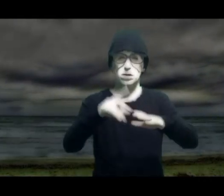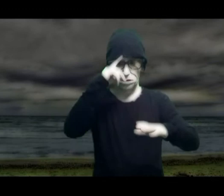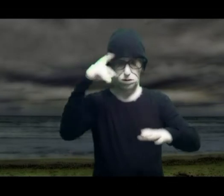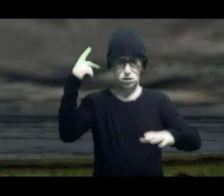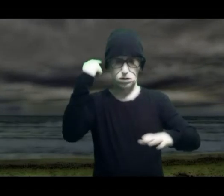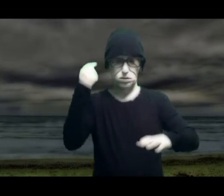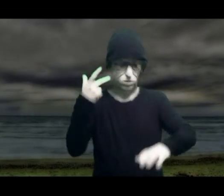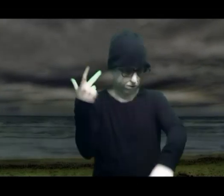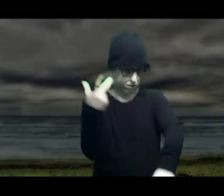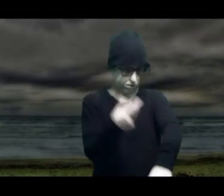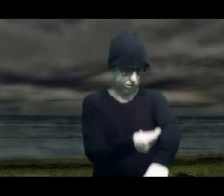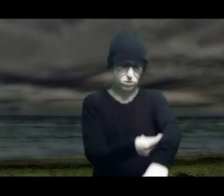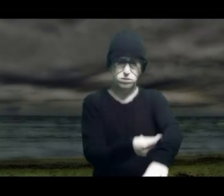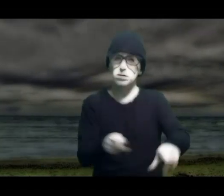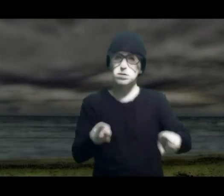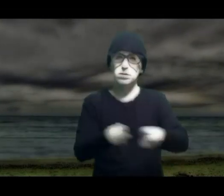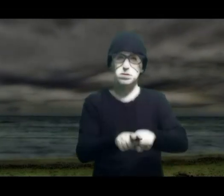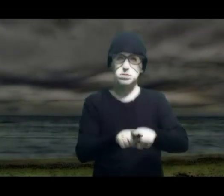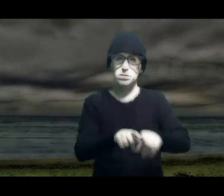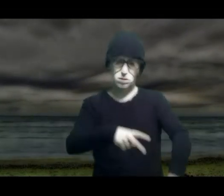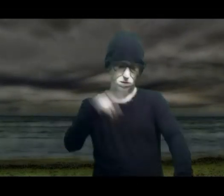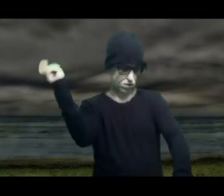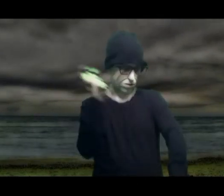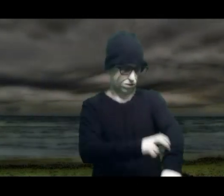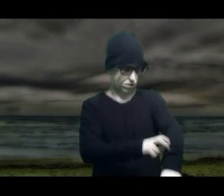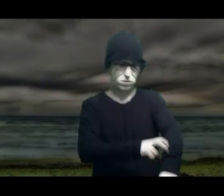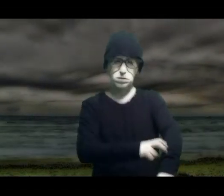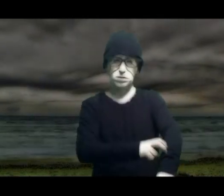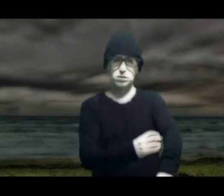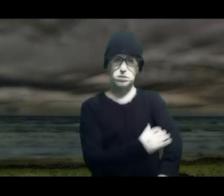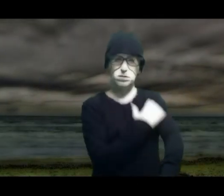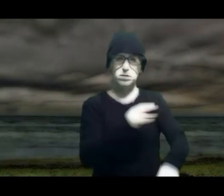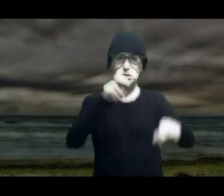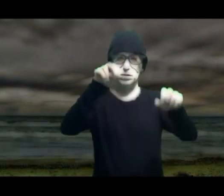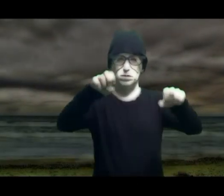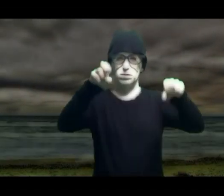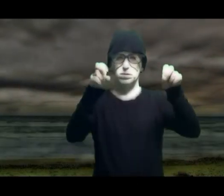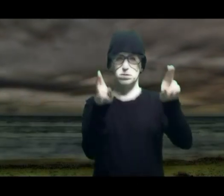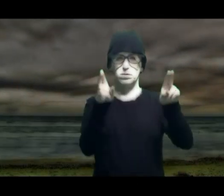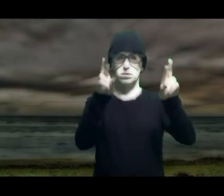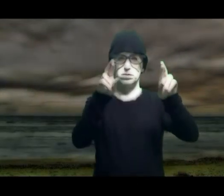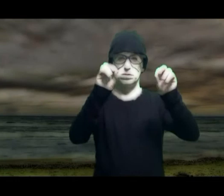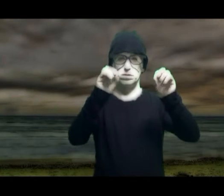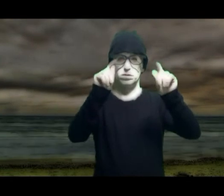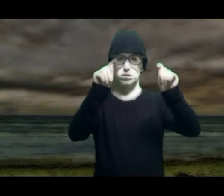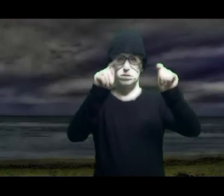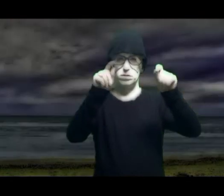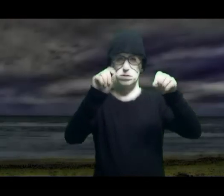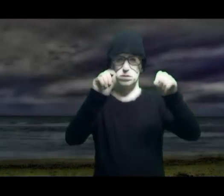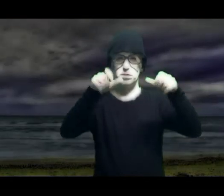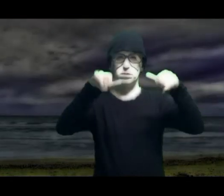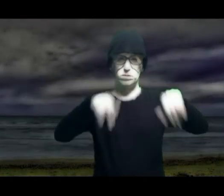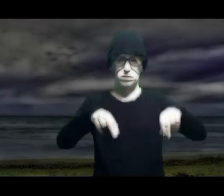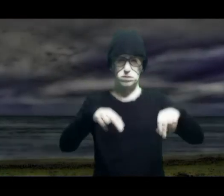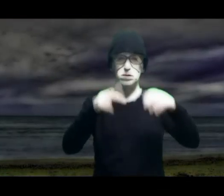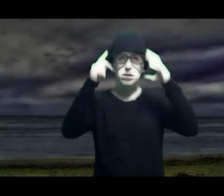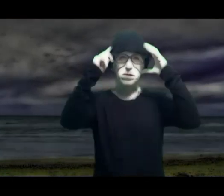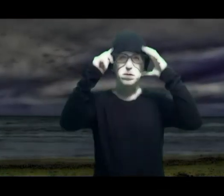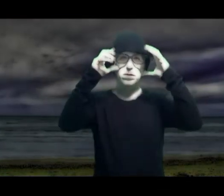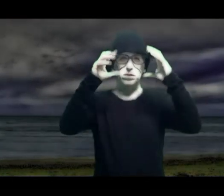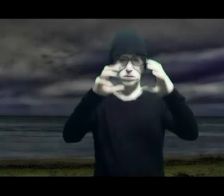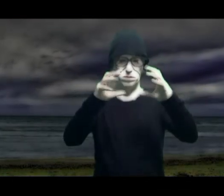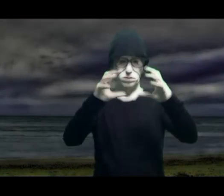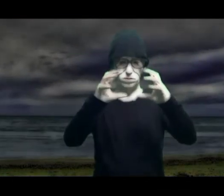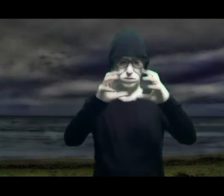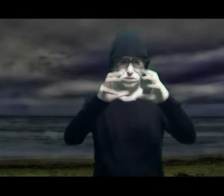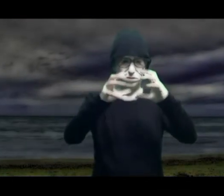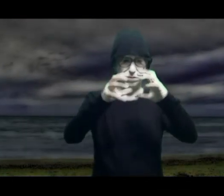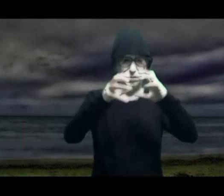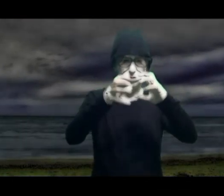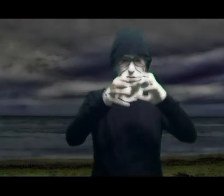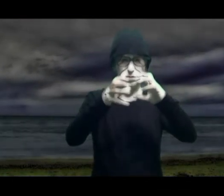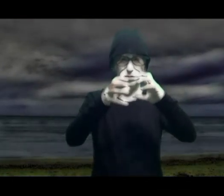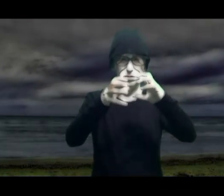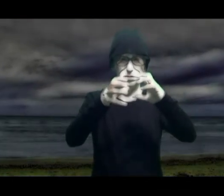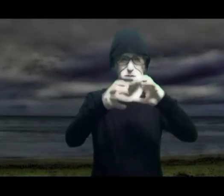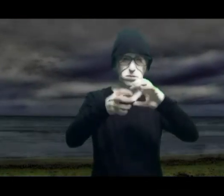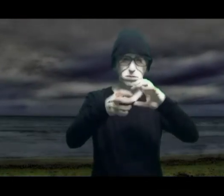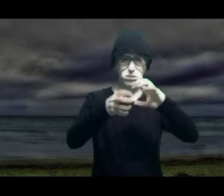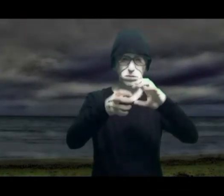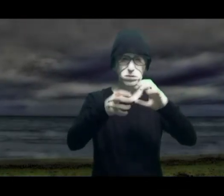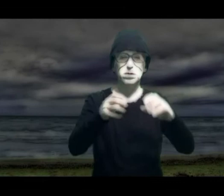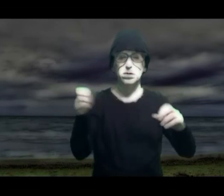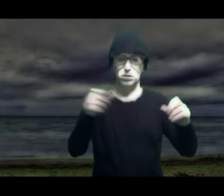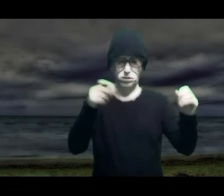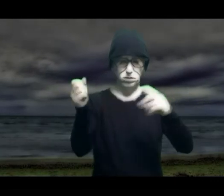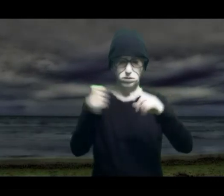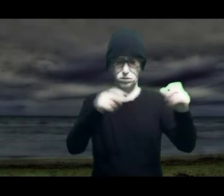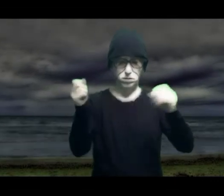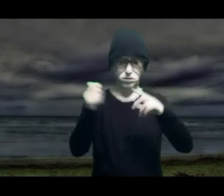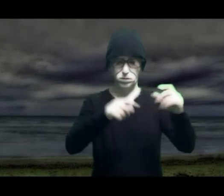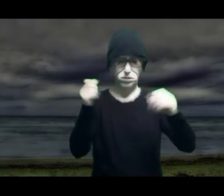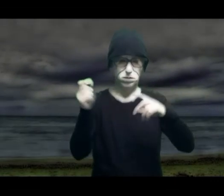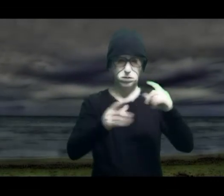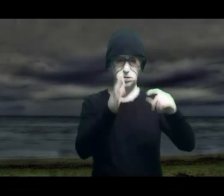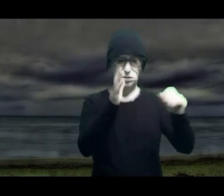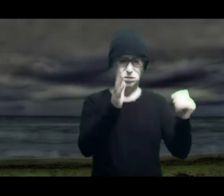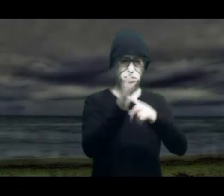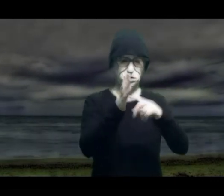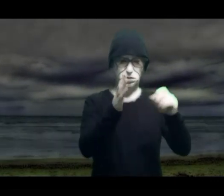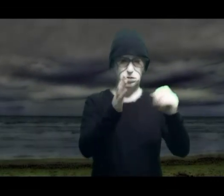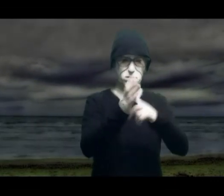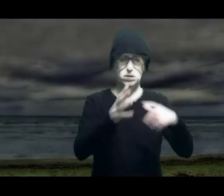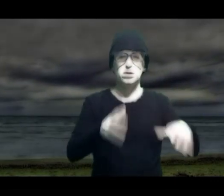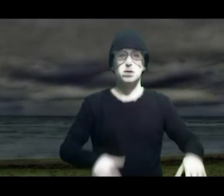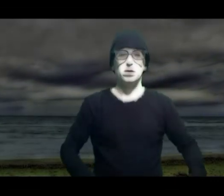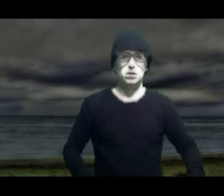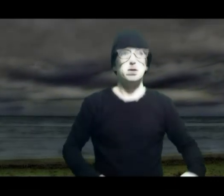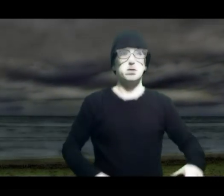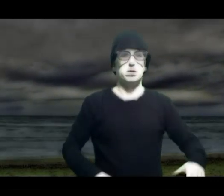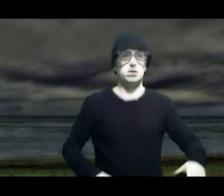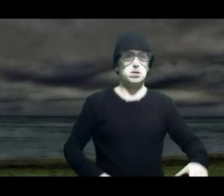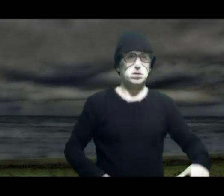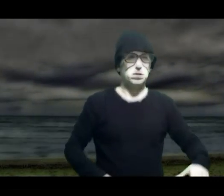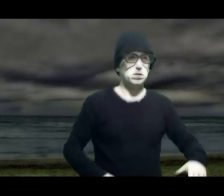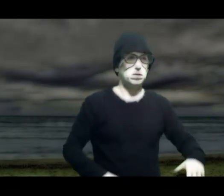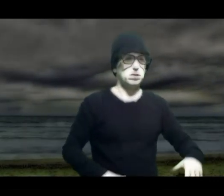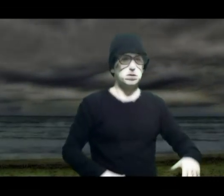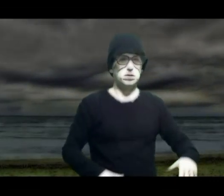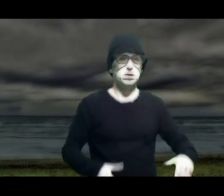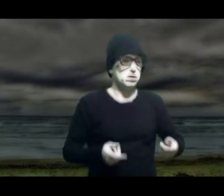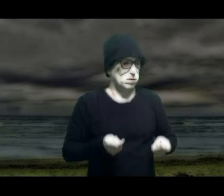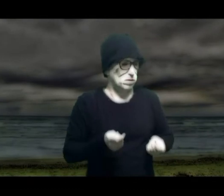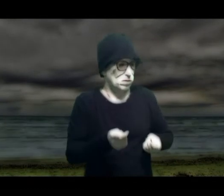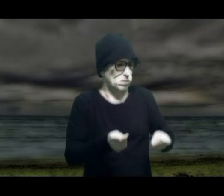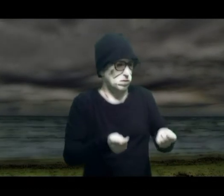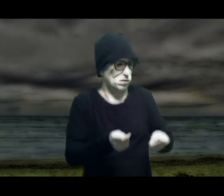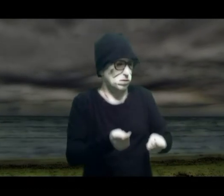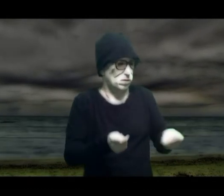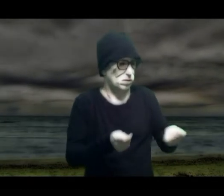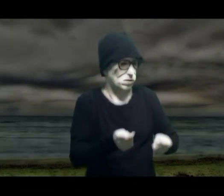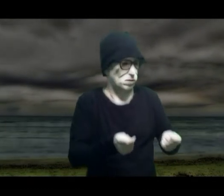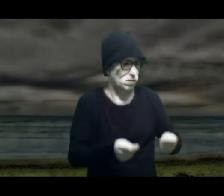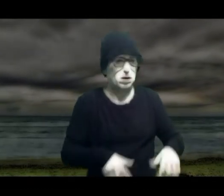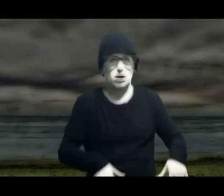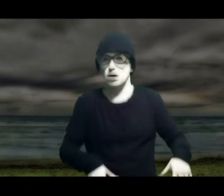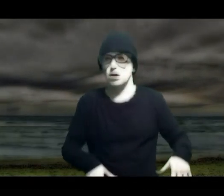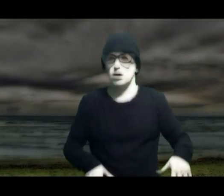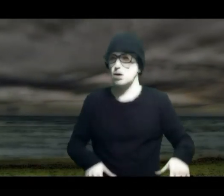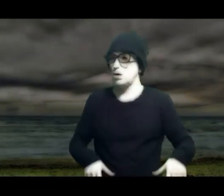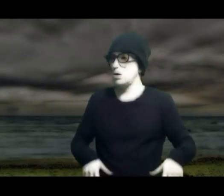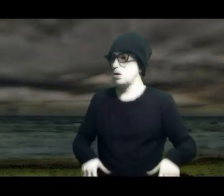ALL psychiatric drugs are derived from snake venom analogues in a sense they are neurotoxins which CAUSE the brain to dysfunction by blocking neuro transmission to render the victim manageable/emotionless. FACT.